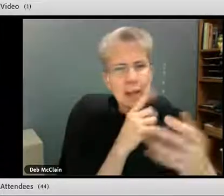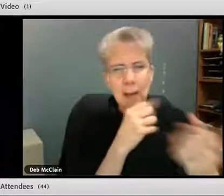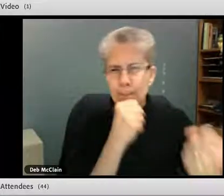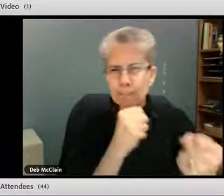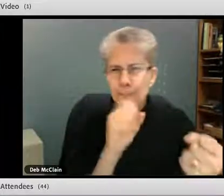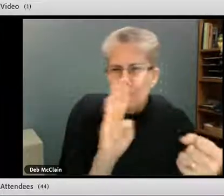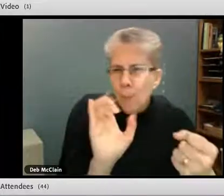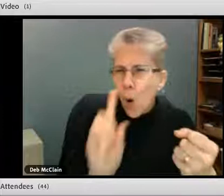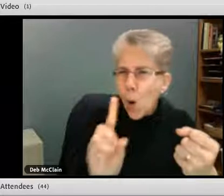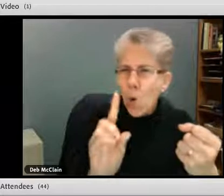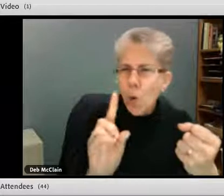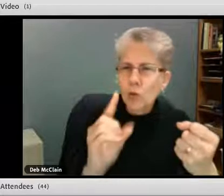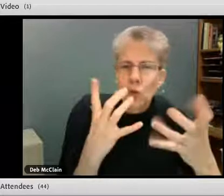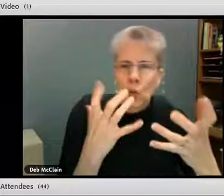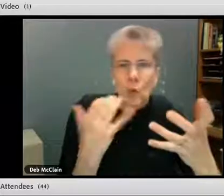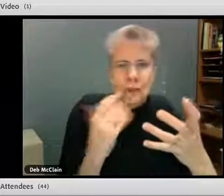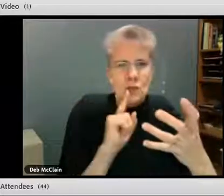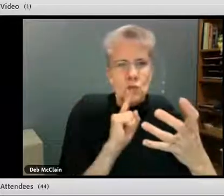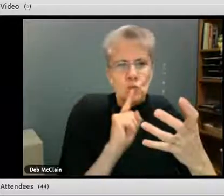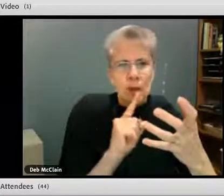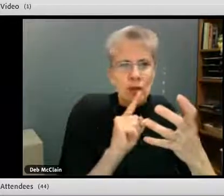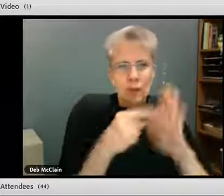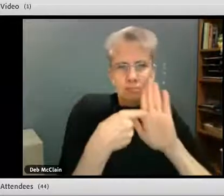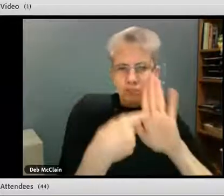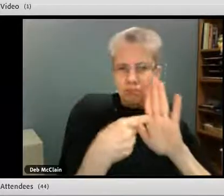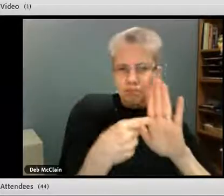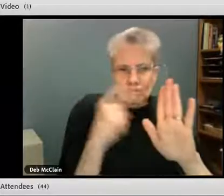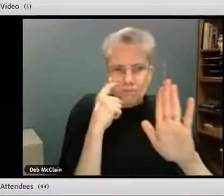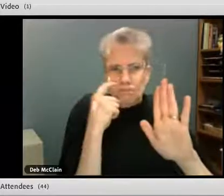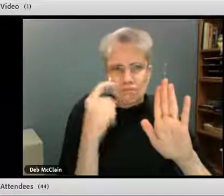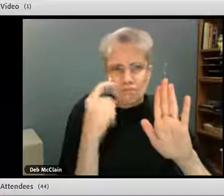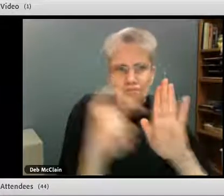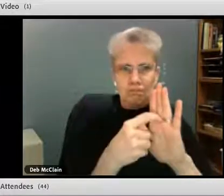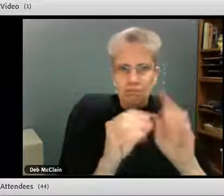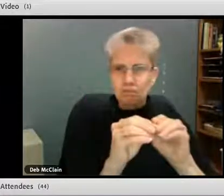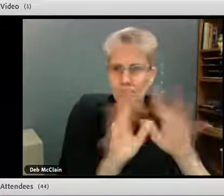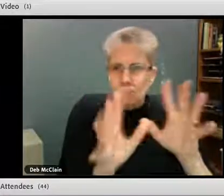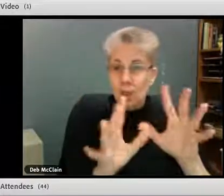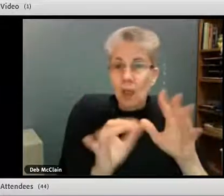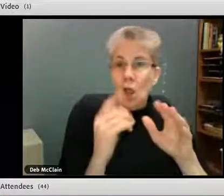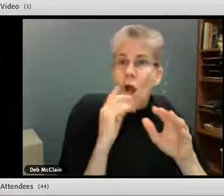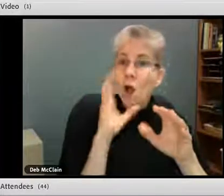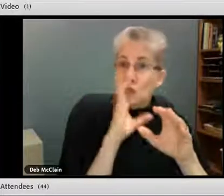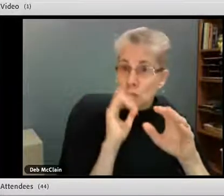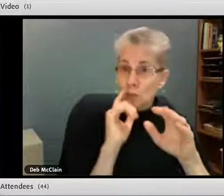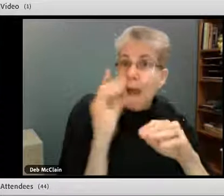that's gonna stand out. You can actually find colors, search by colors, and it's gonna bring stuff out that has those colors in it.